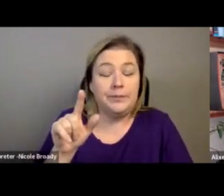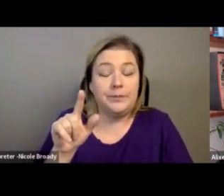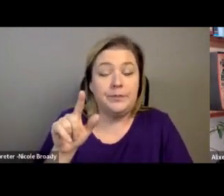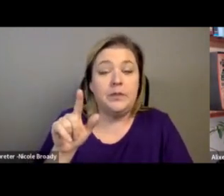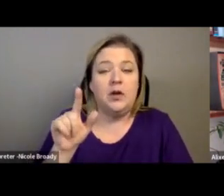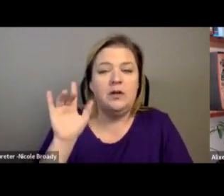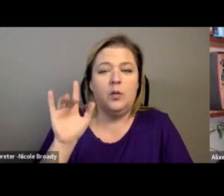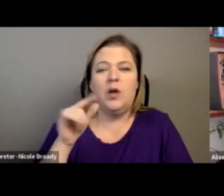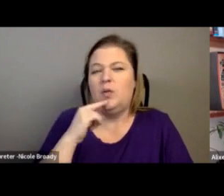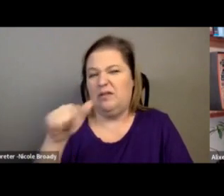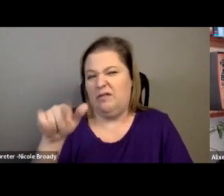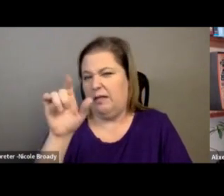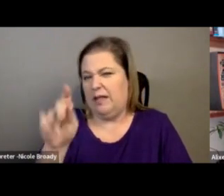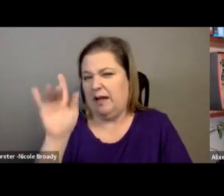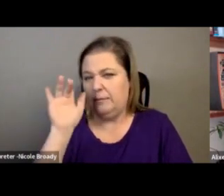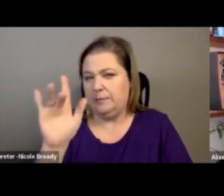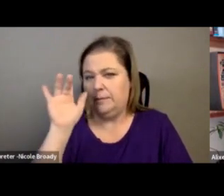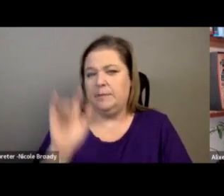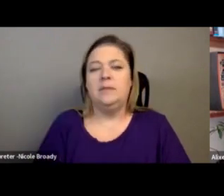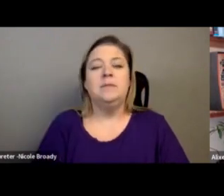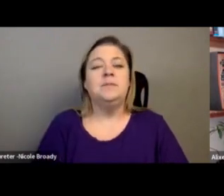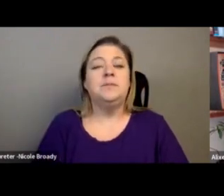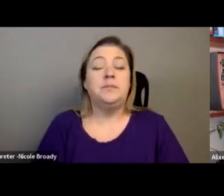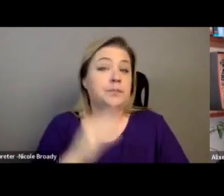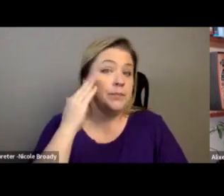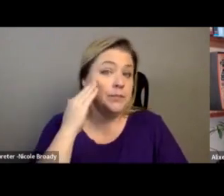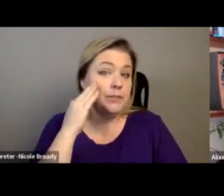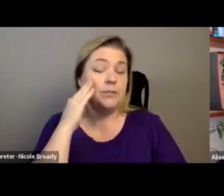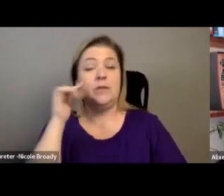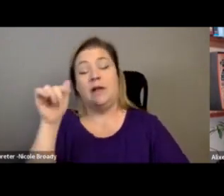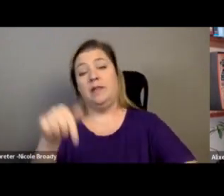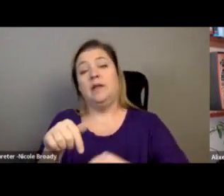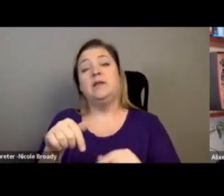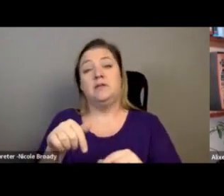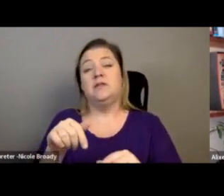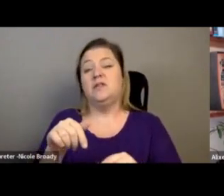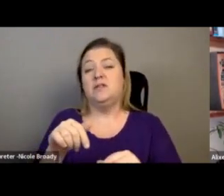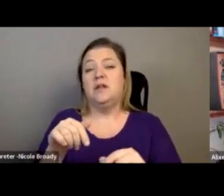which is included here. Please know this is actually there's an email address that will be put